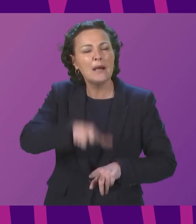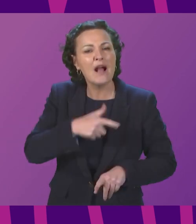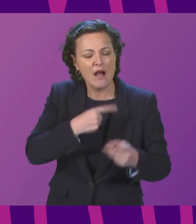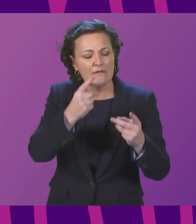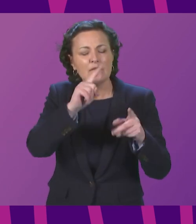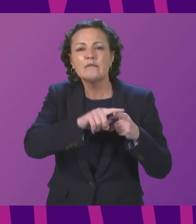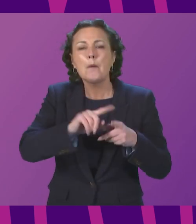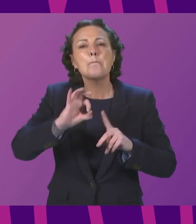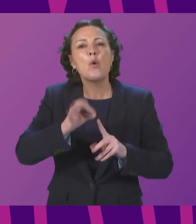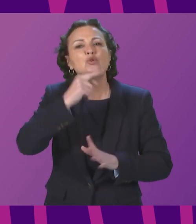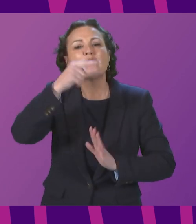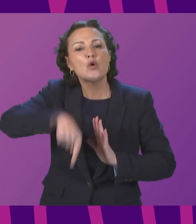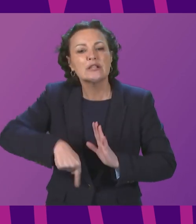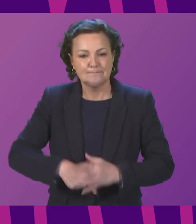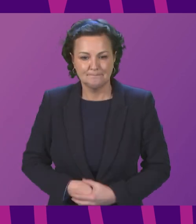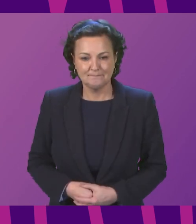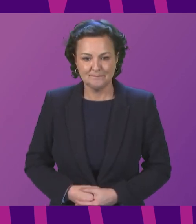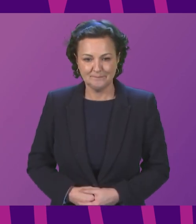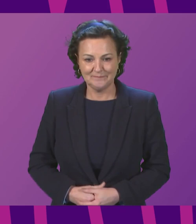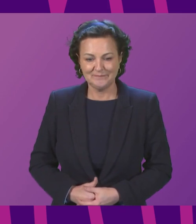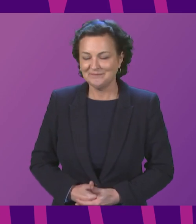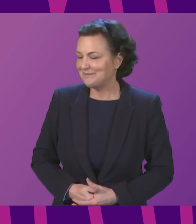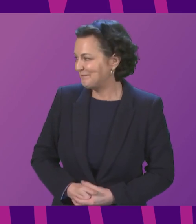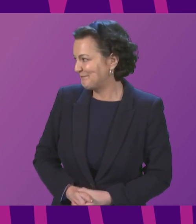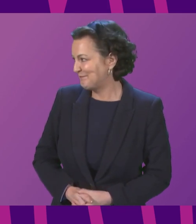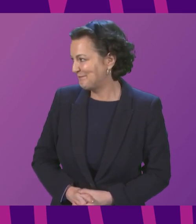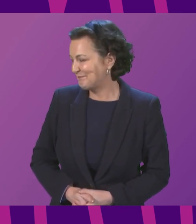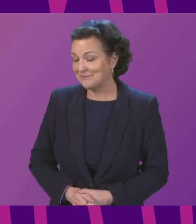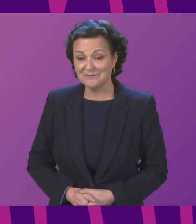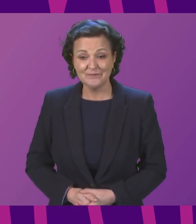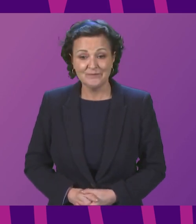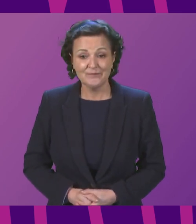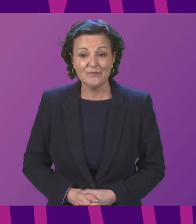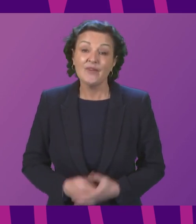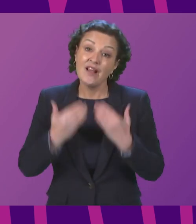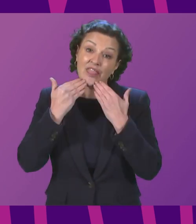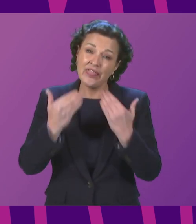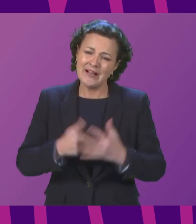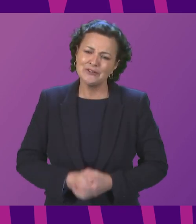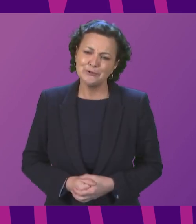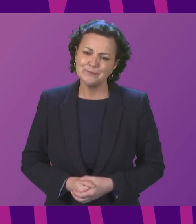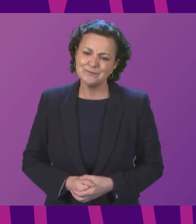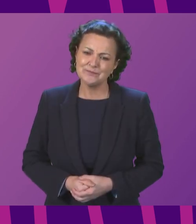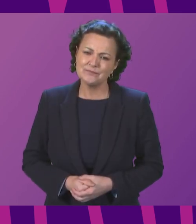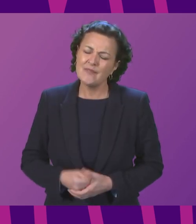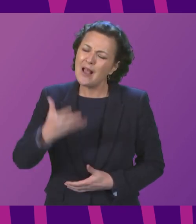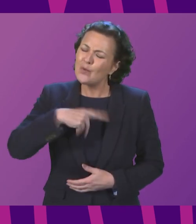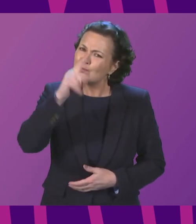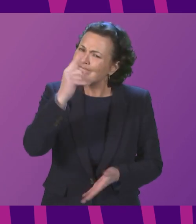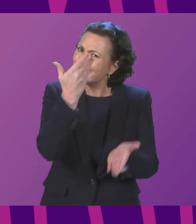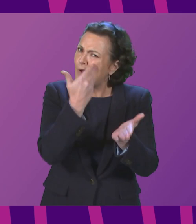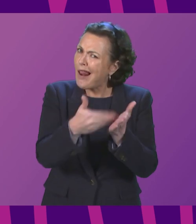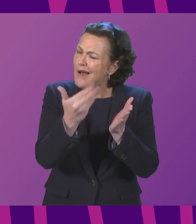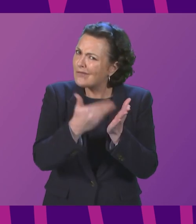On a point of order, Presiding Officer. I seek your clarification about the fact that